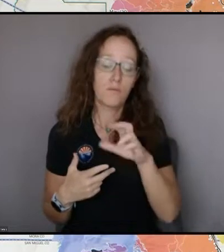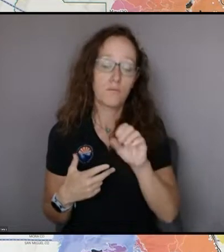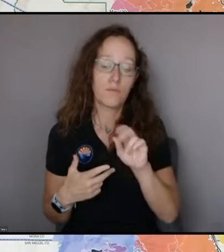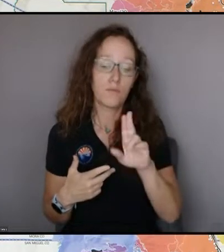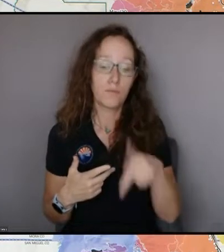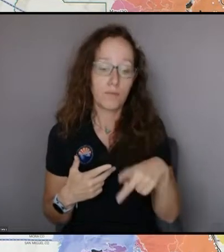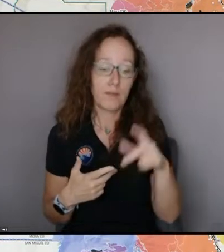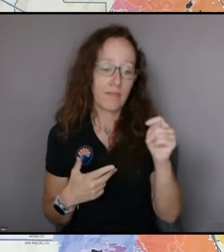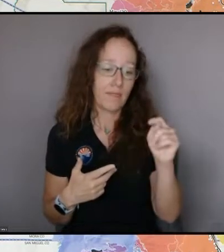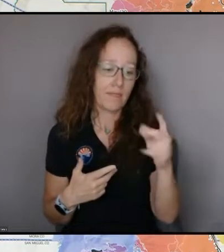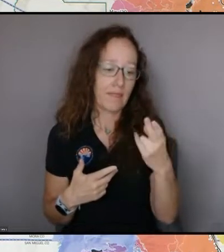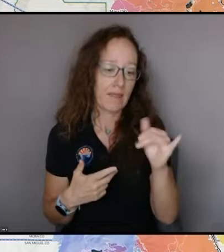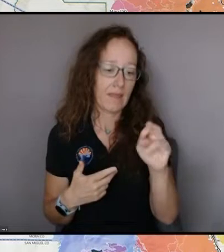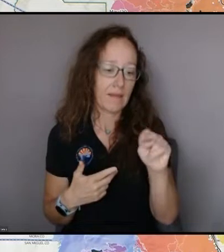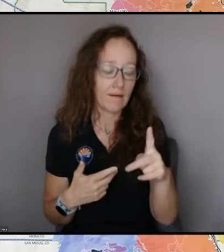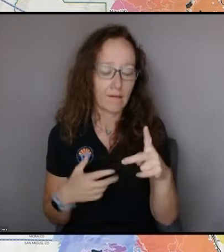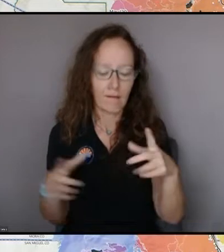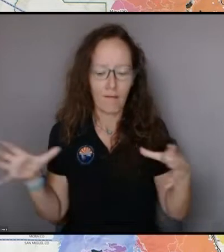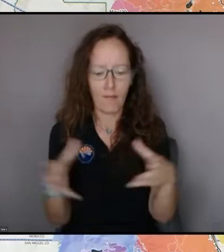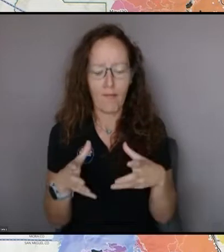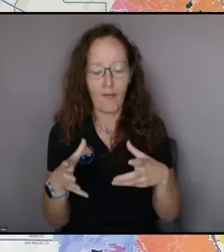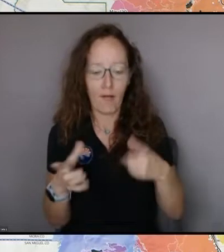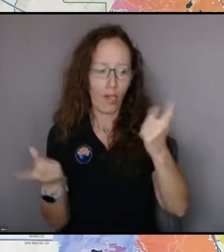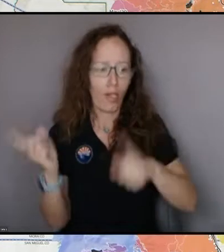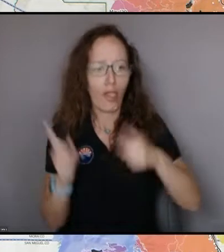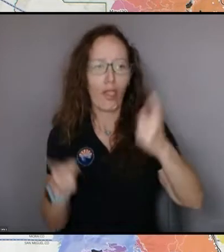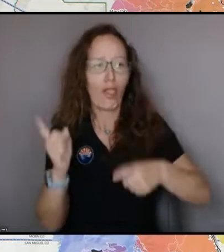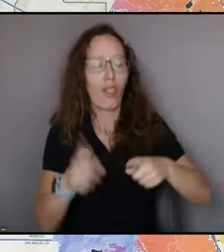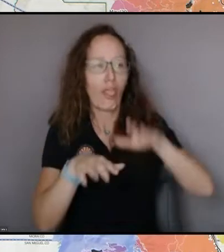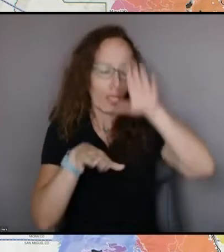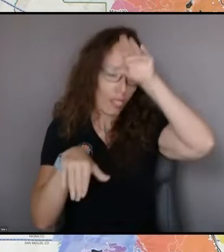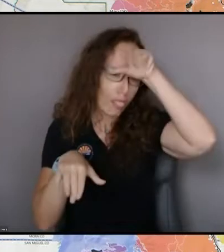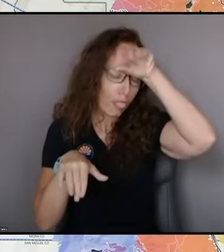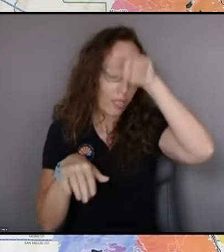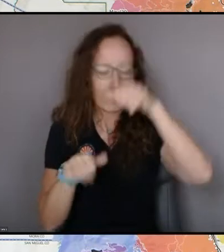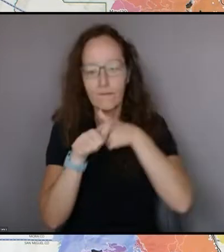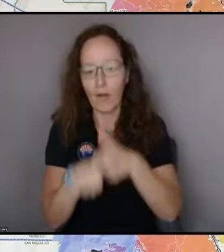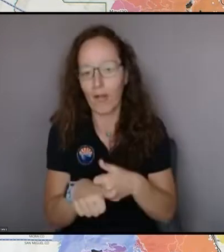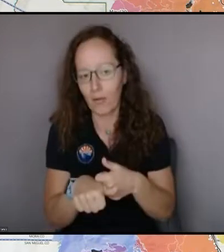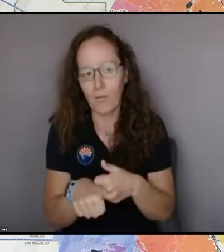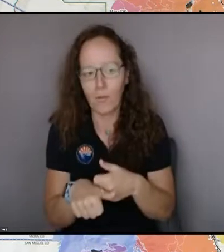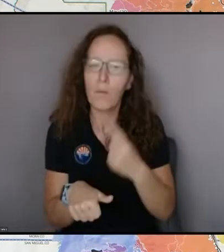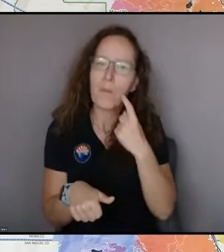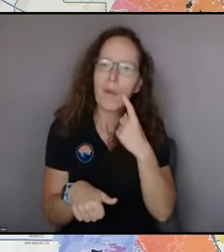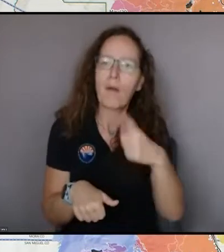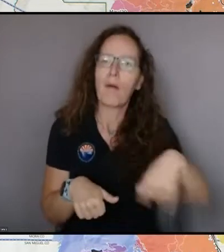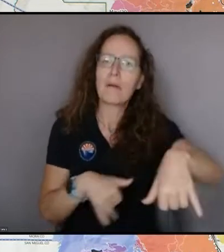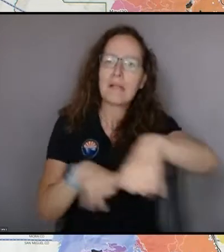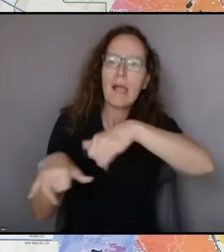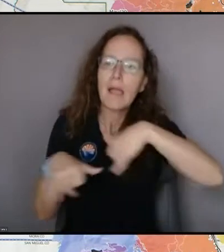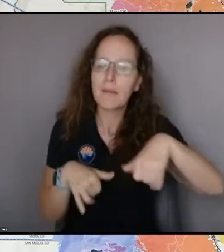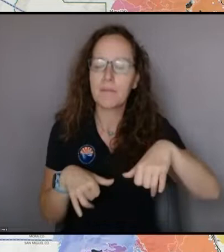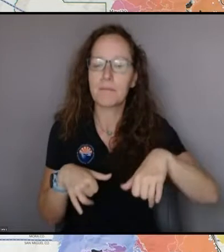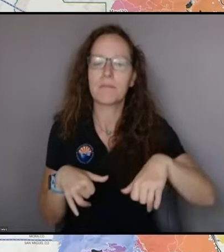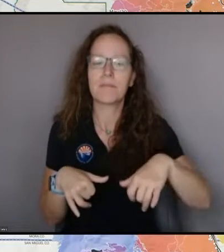do.' And then one of my favorite the: Abilene Paradox. And if you've never watched the thirty-minute movie, it's an old